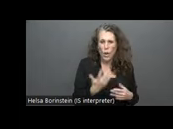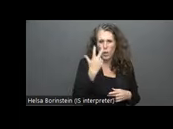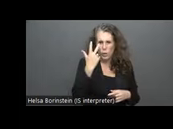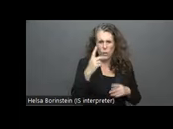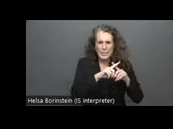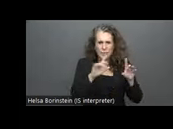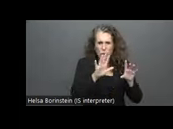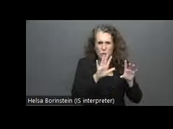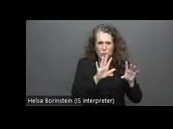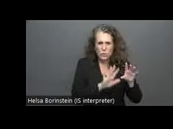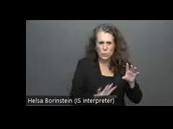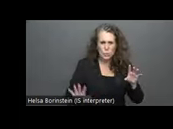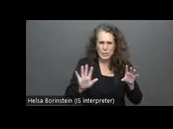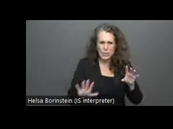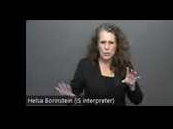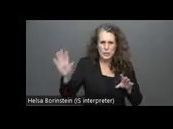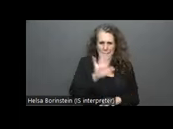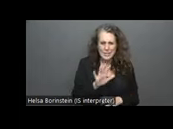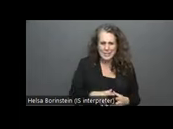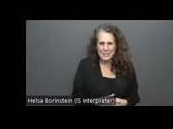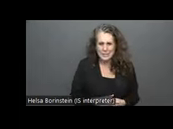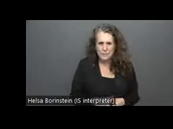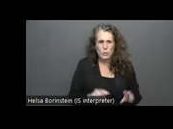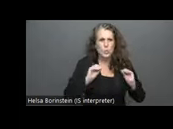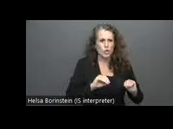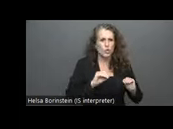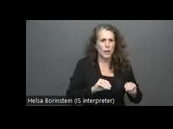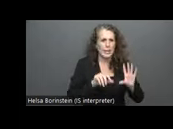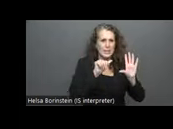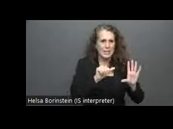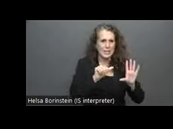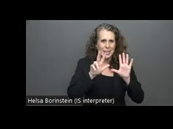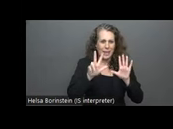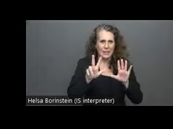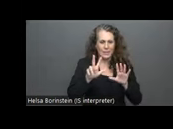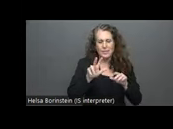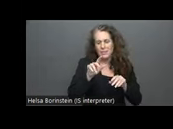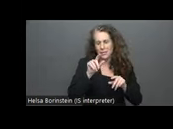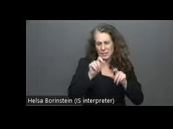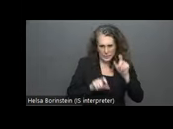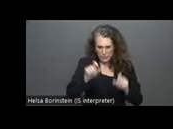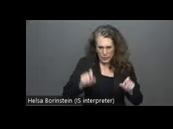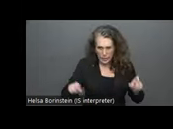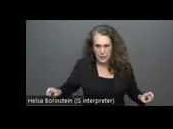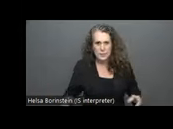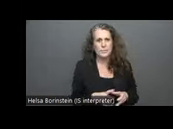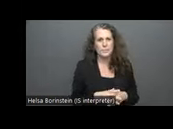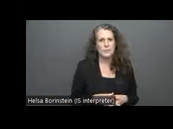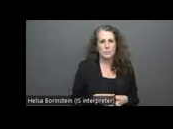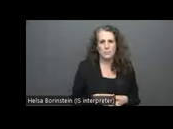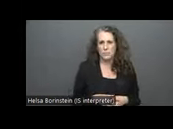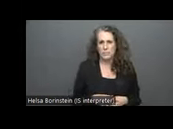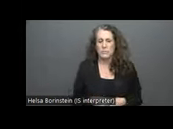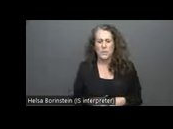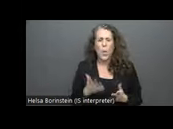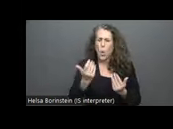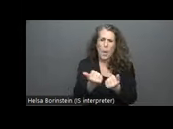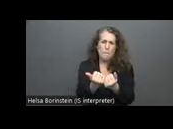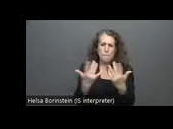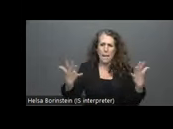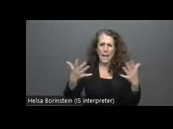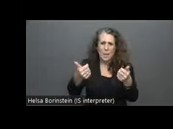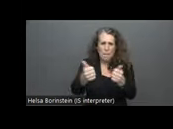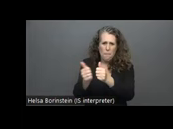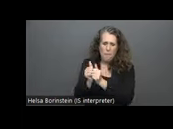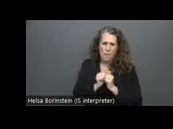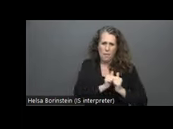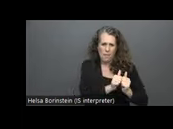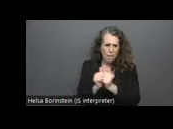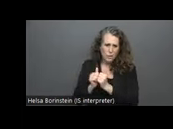14:53:26 If he wants to consume and deliver. 14:53:29 I don't know if he's at home. No